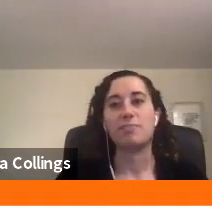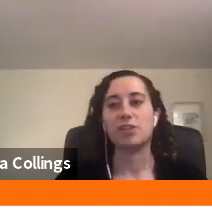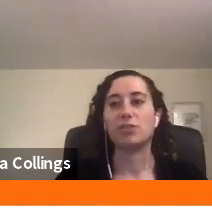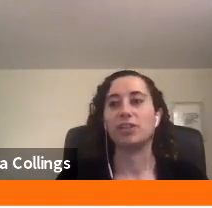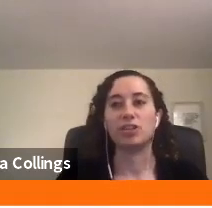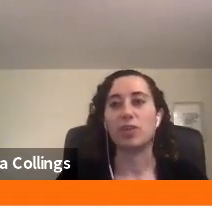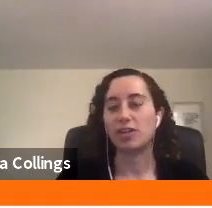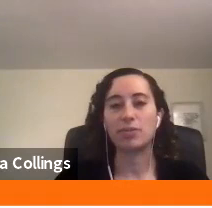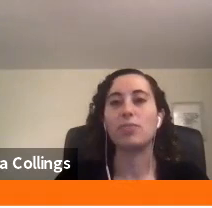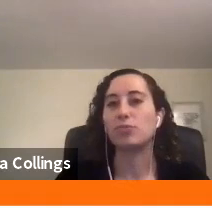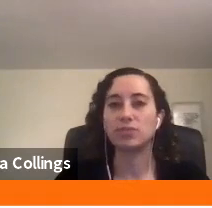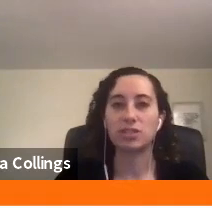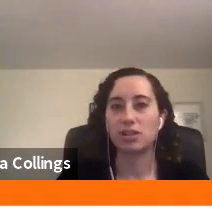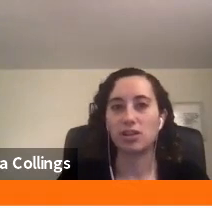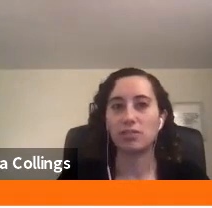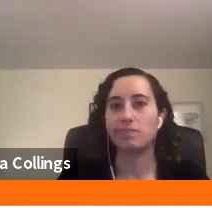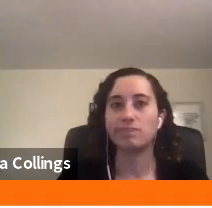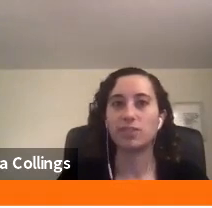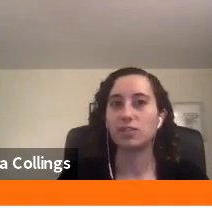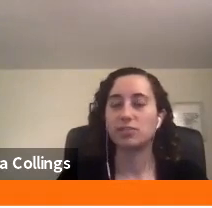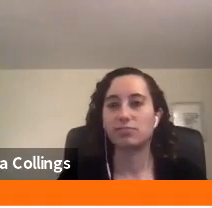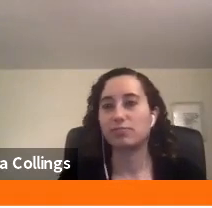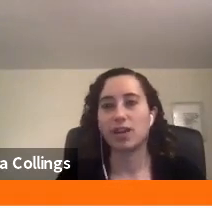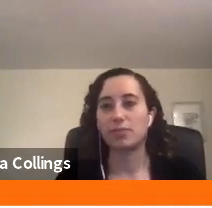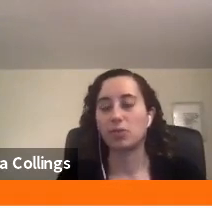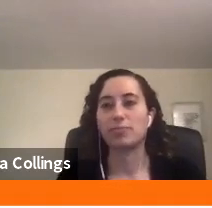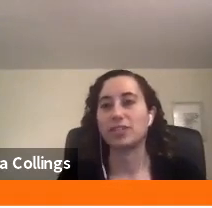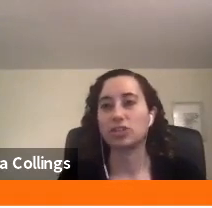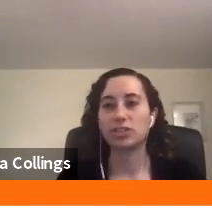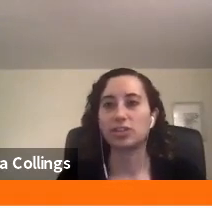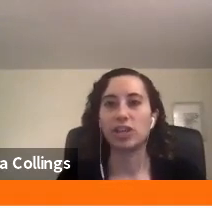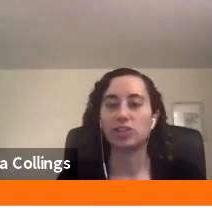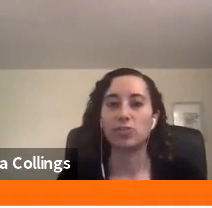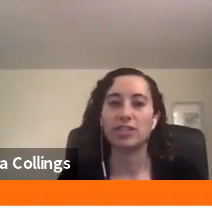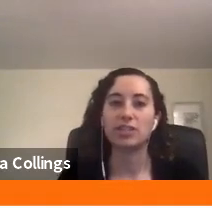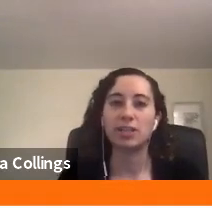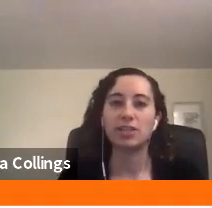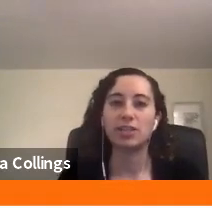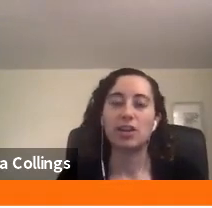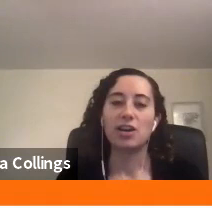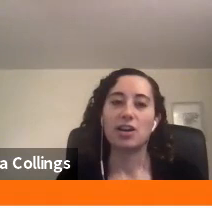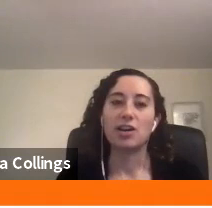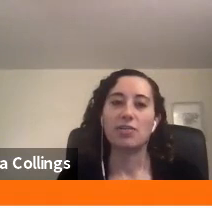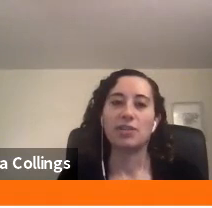professionals, and eating disorder recovery advocates. That can definitely be a really good way to